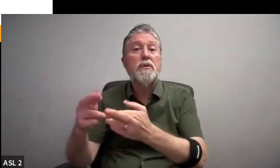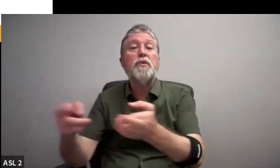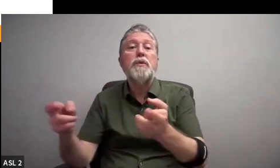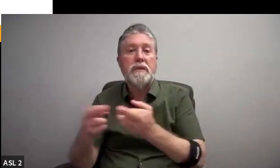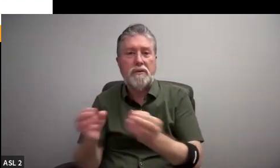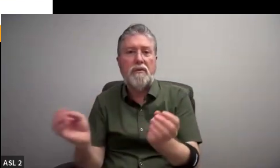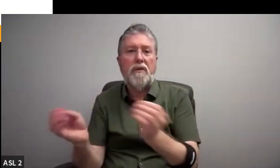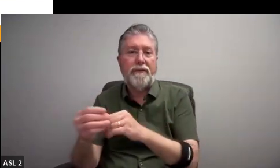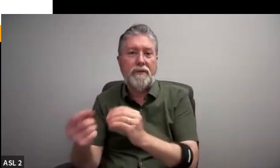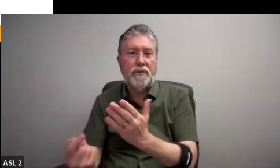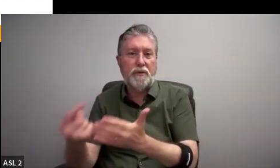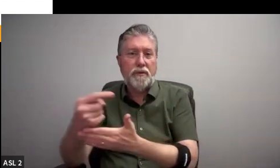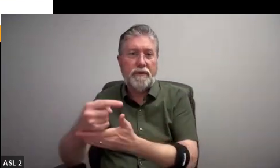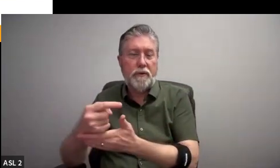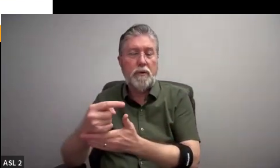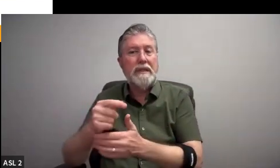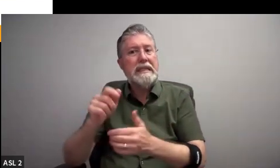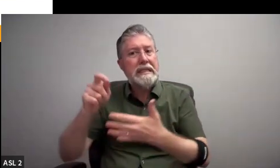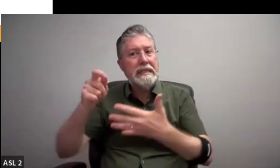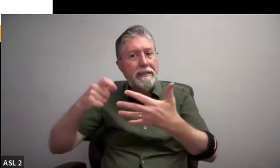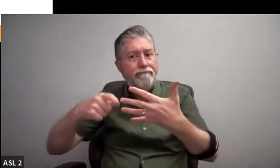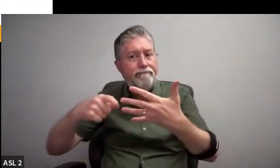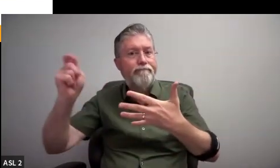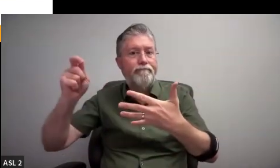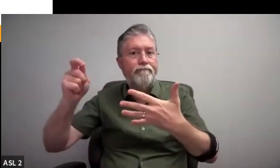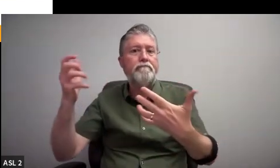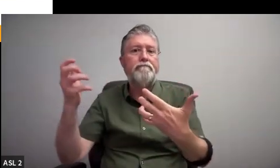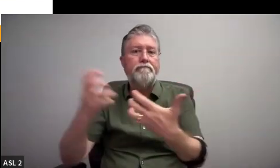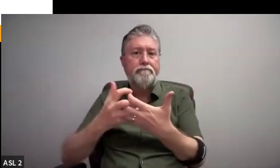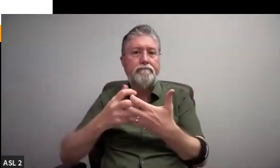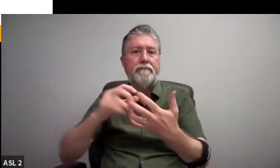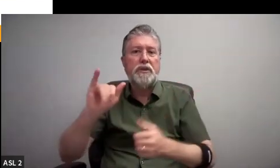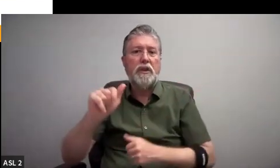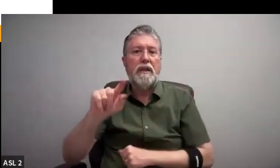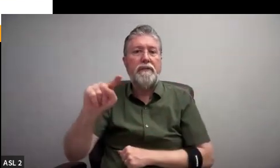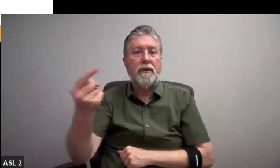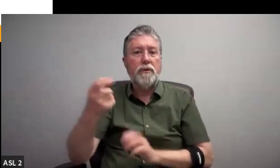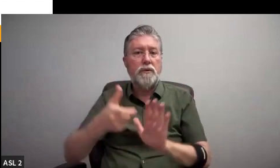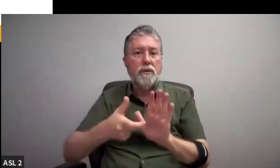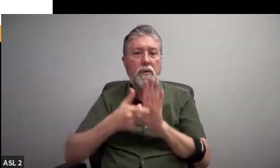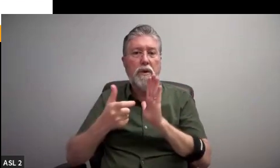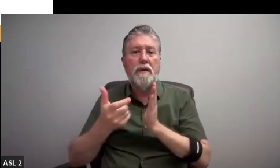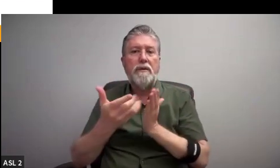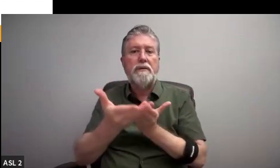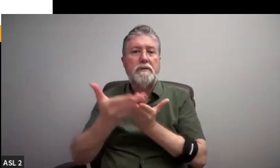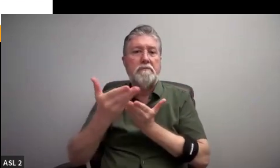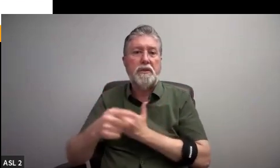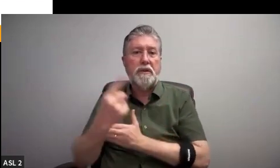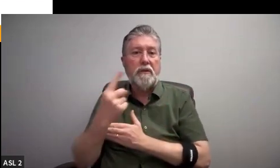will be able to meet the July 1 submission date for signed plan. A state should not be